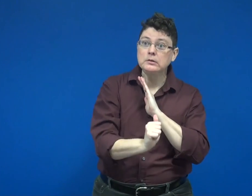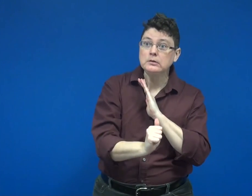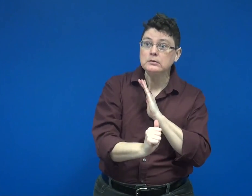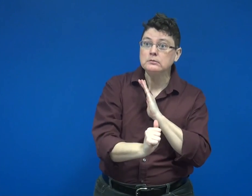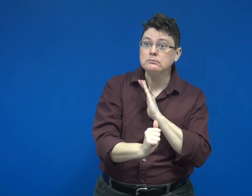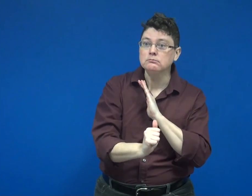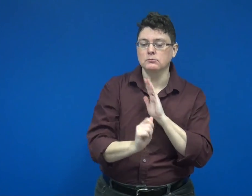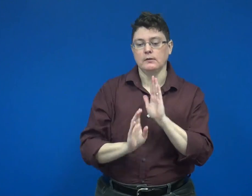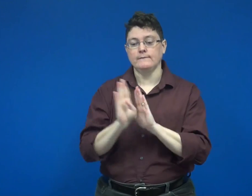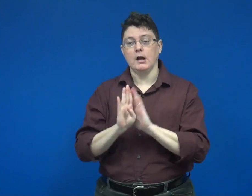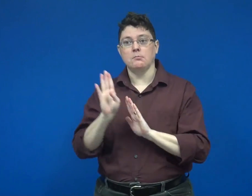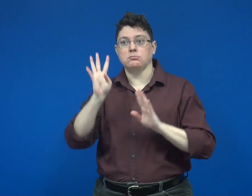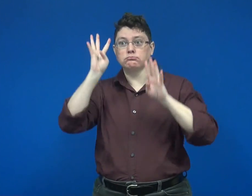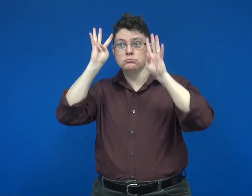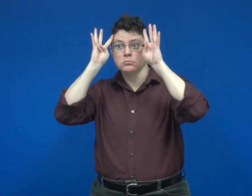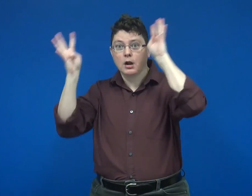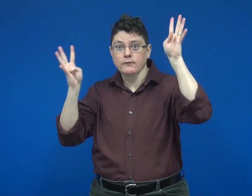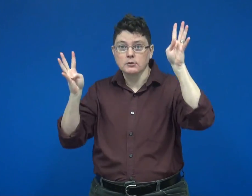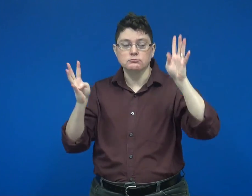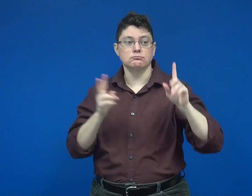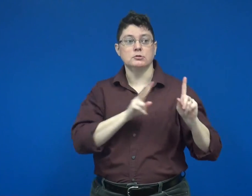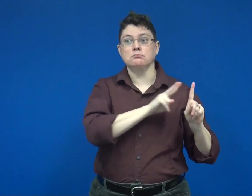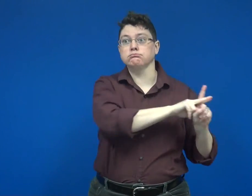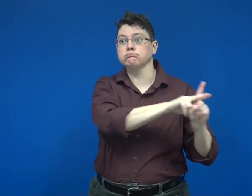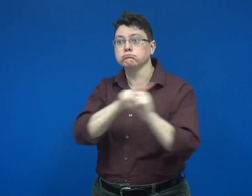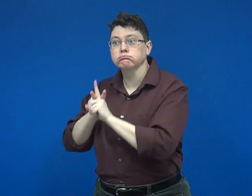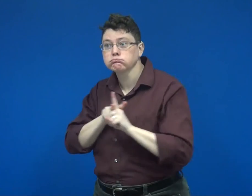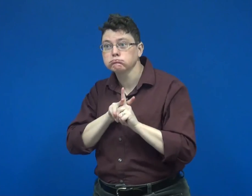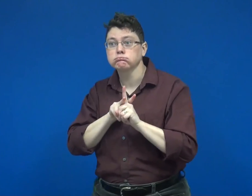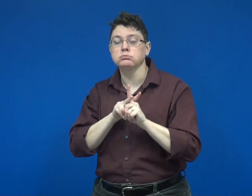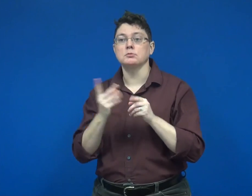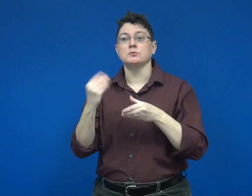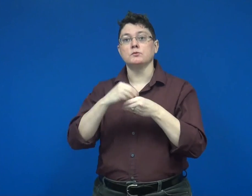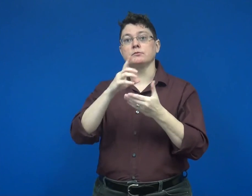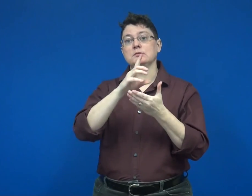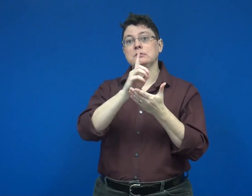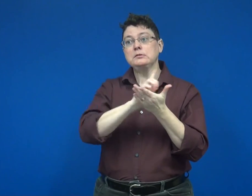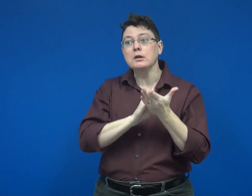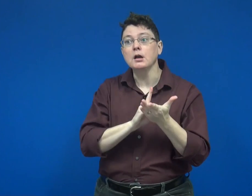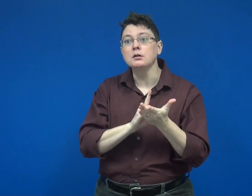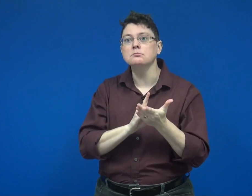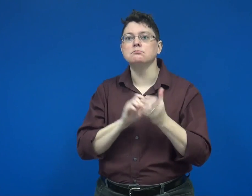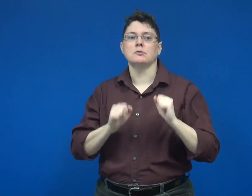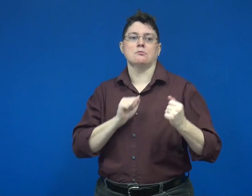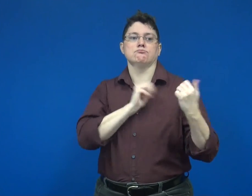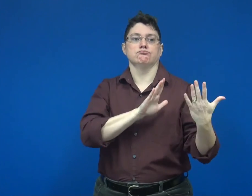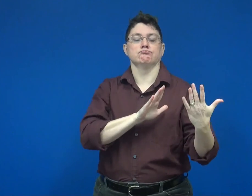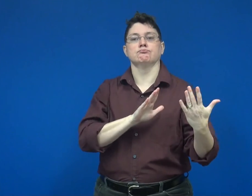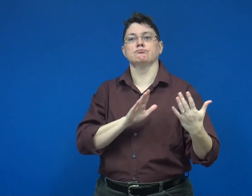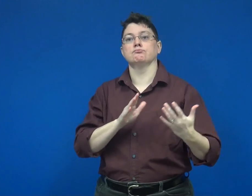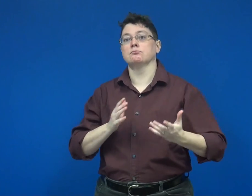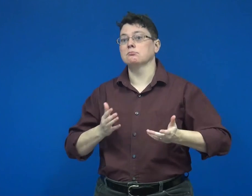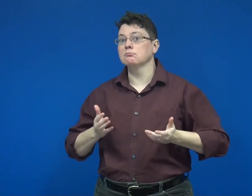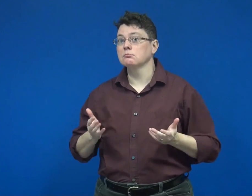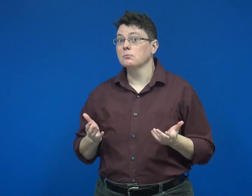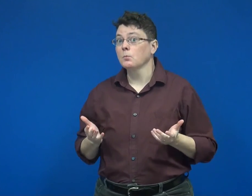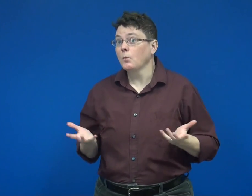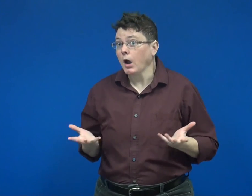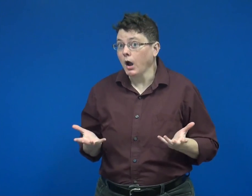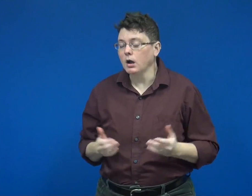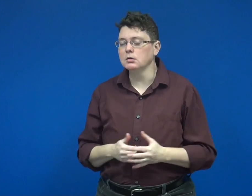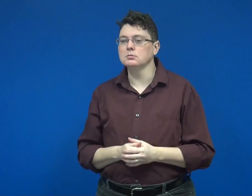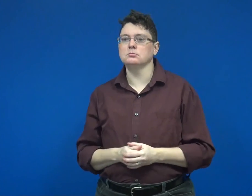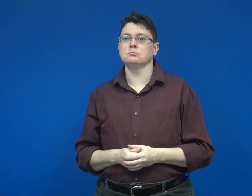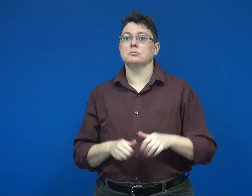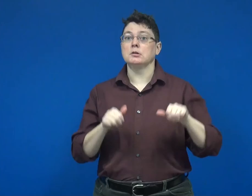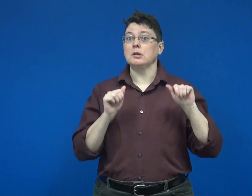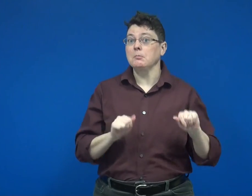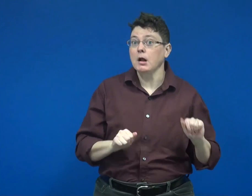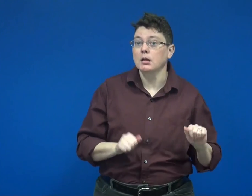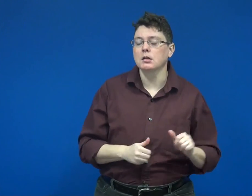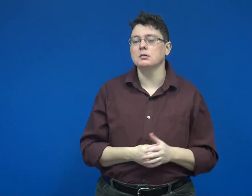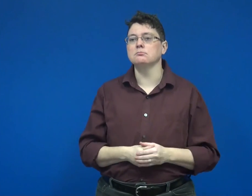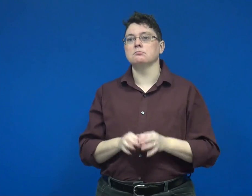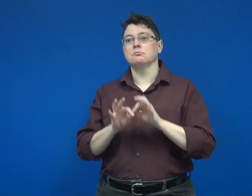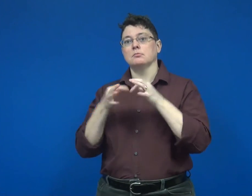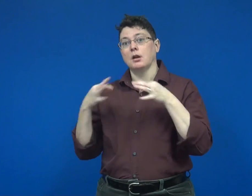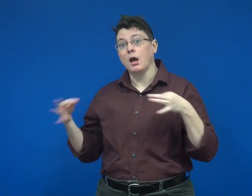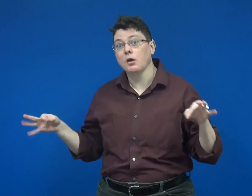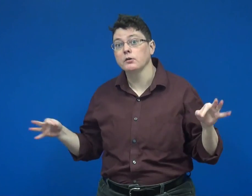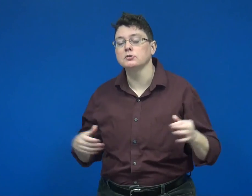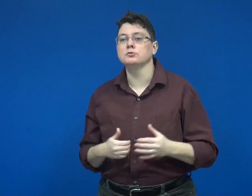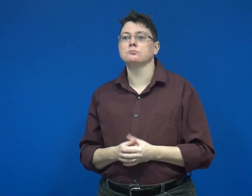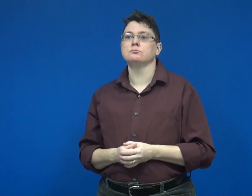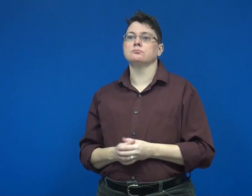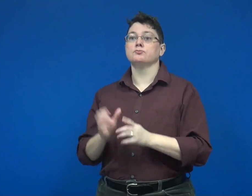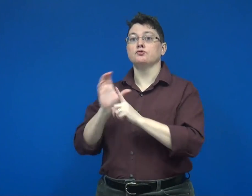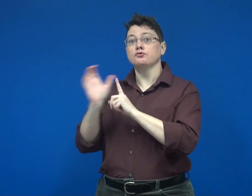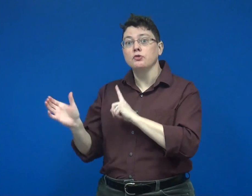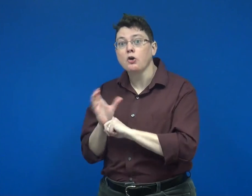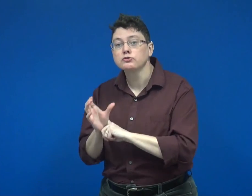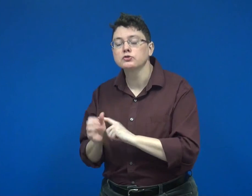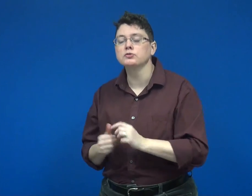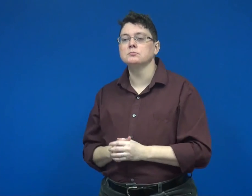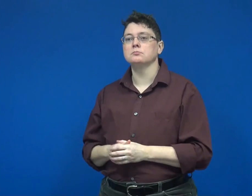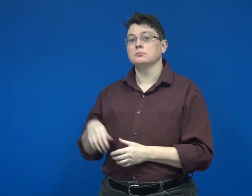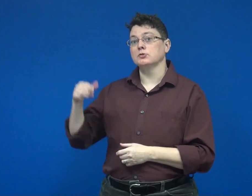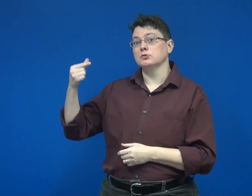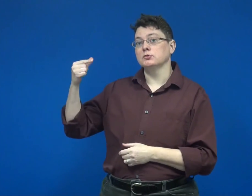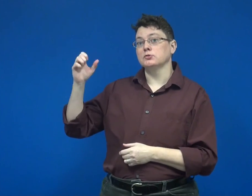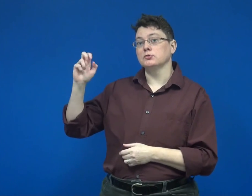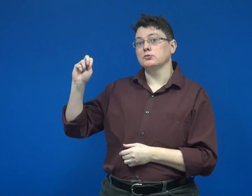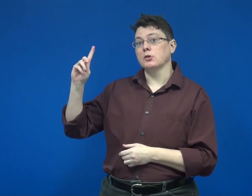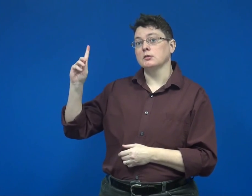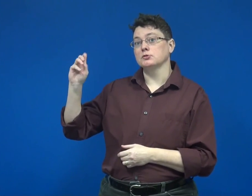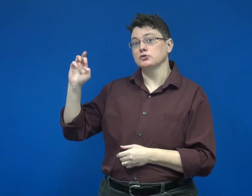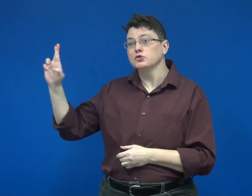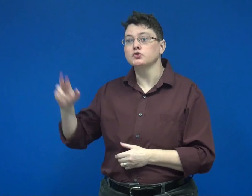to develop innovation and apply it to inclusive design that addresses ability, language, culture, gender and age.